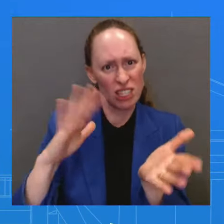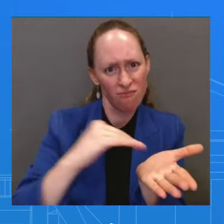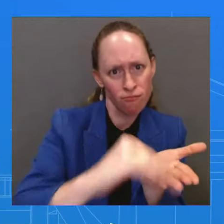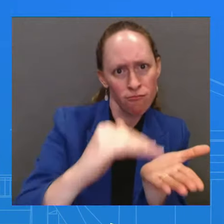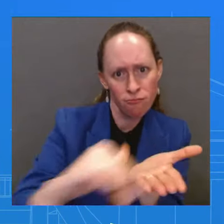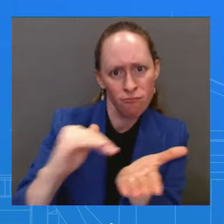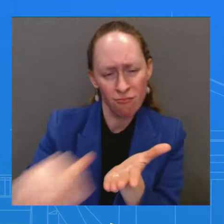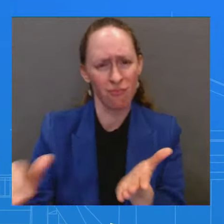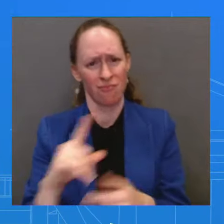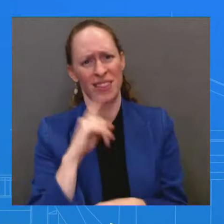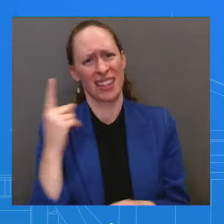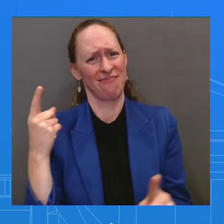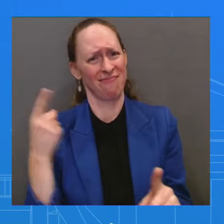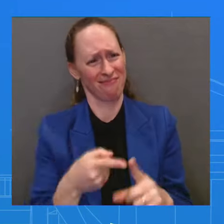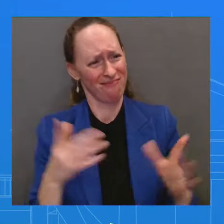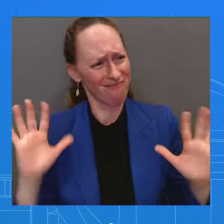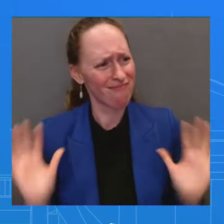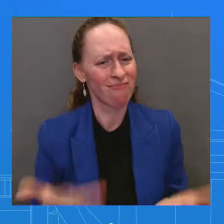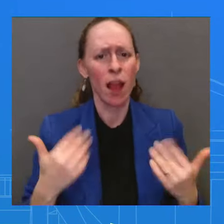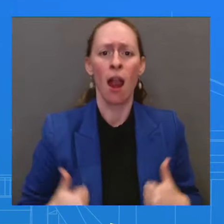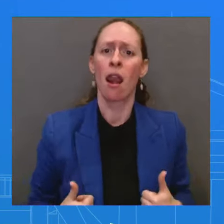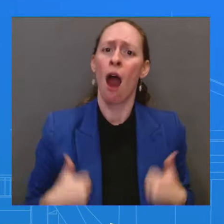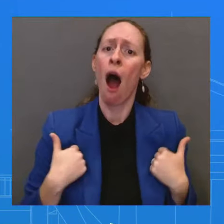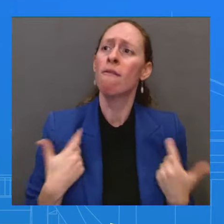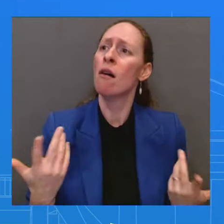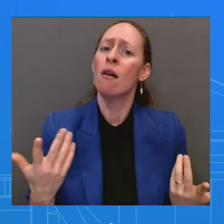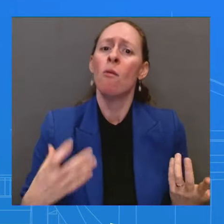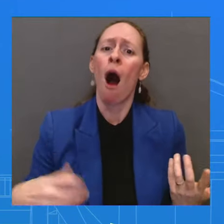That's why, from day one, his administration has taken unprecedented steps